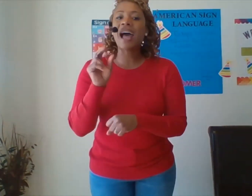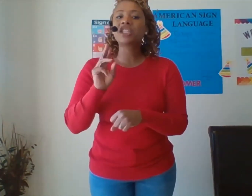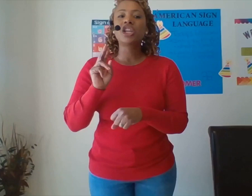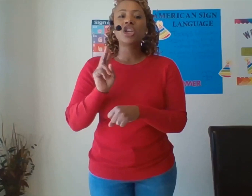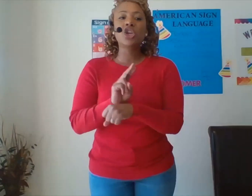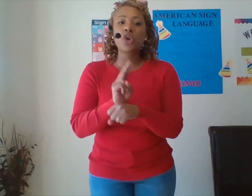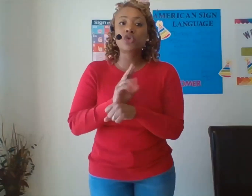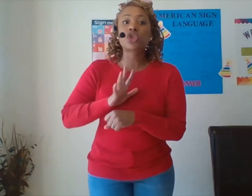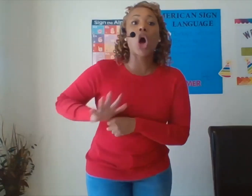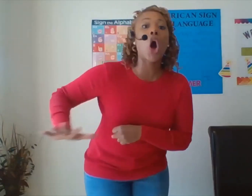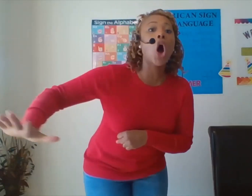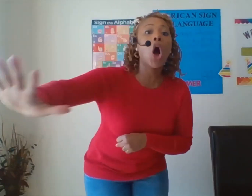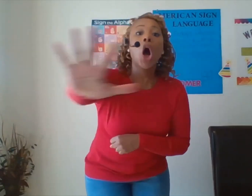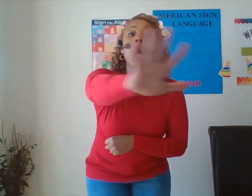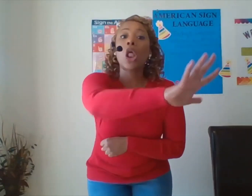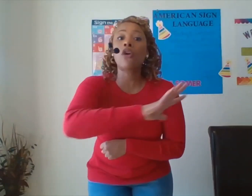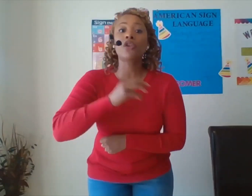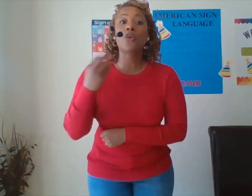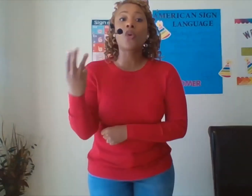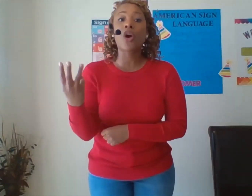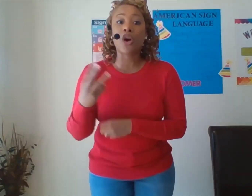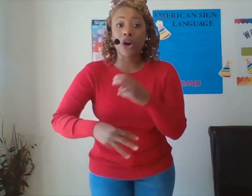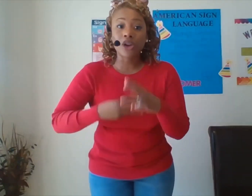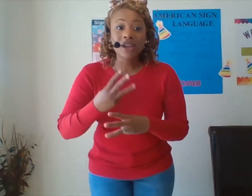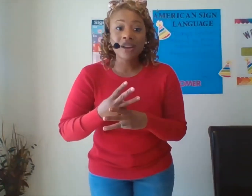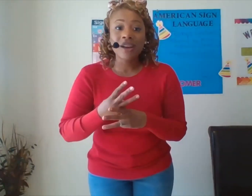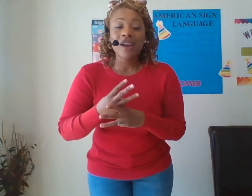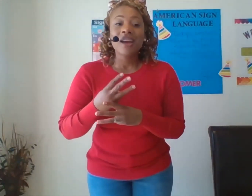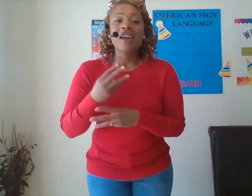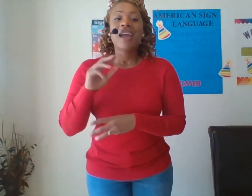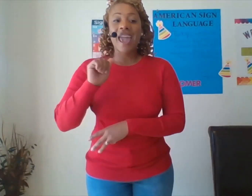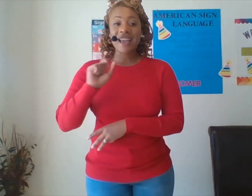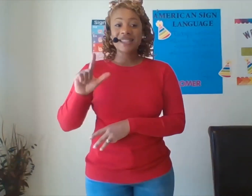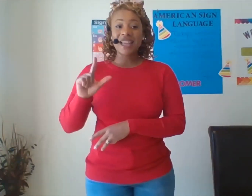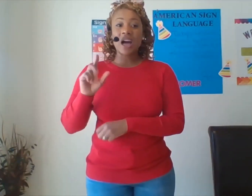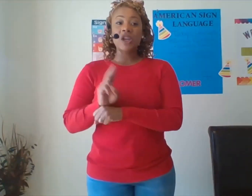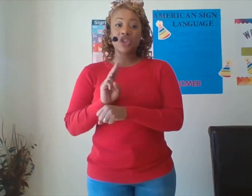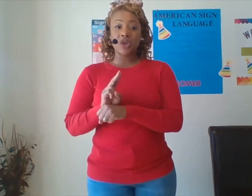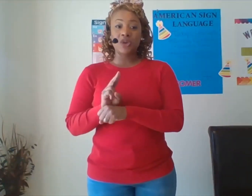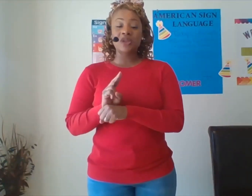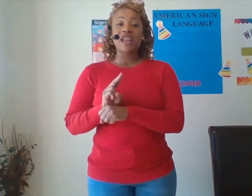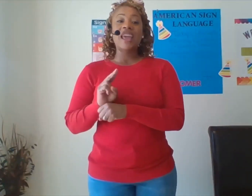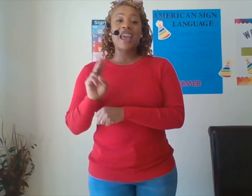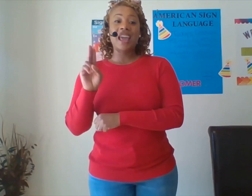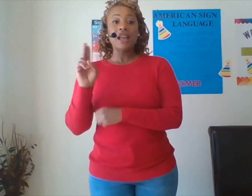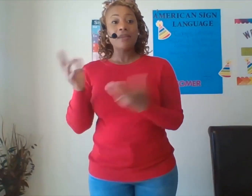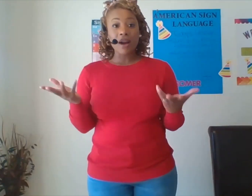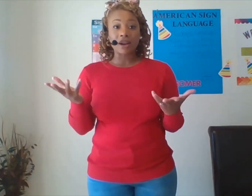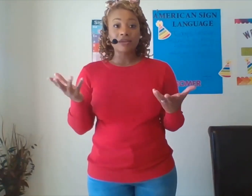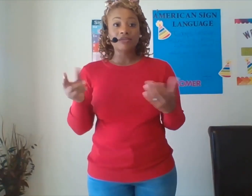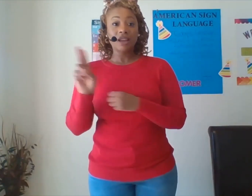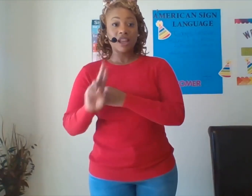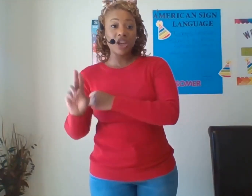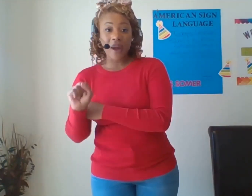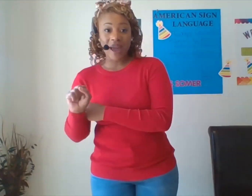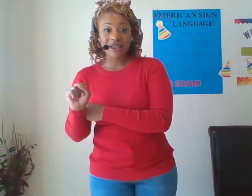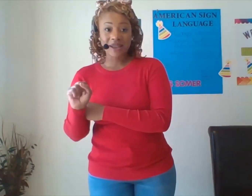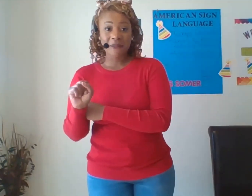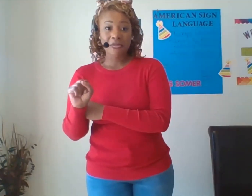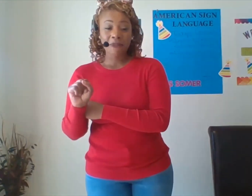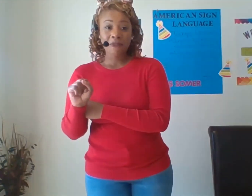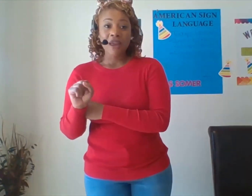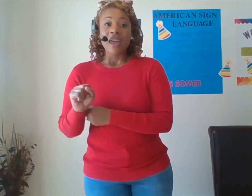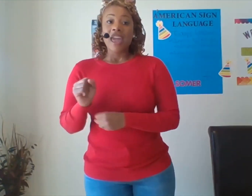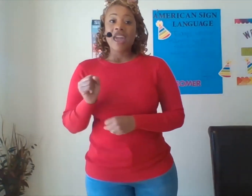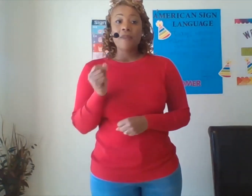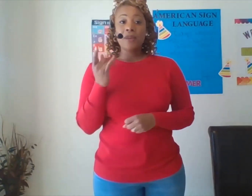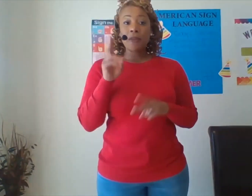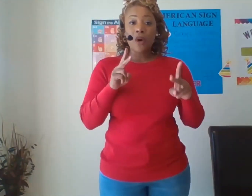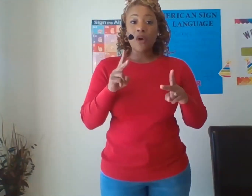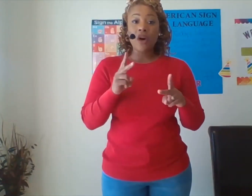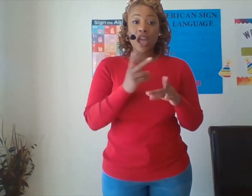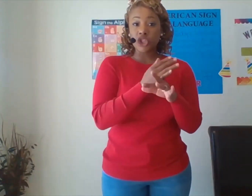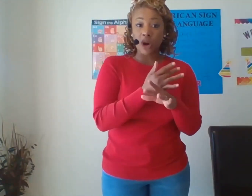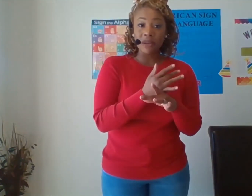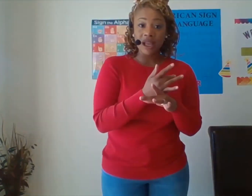used all over the world ASL is used in America in the u.s. people in Germany